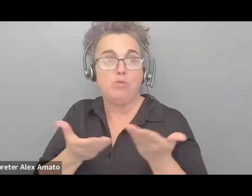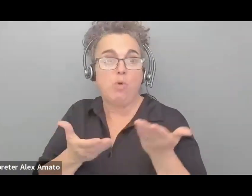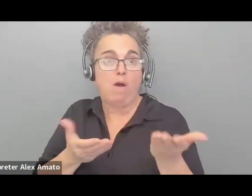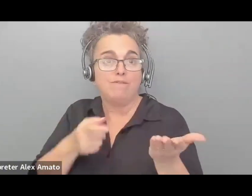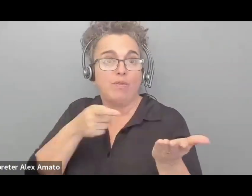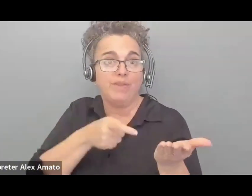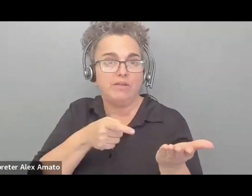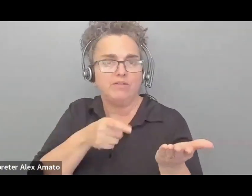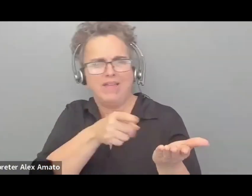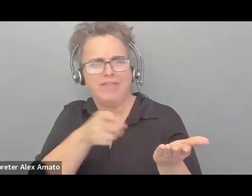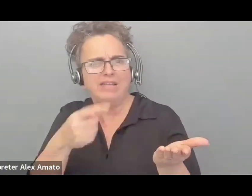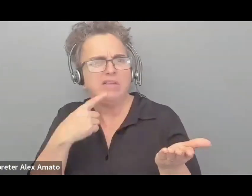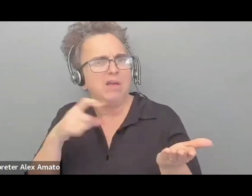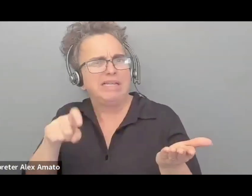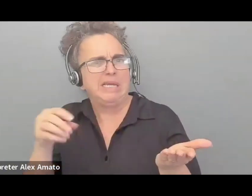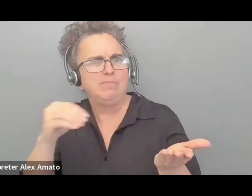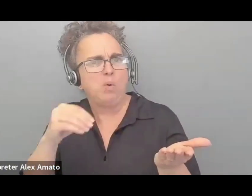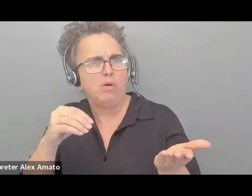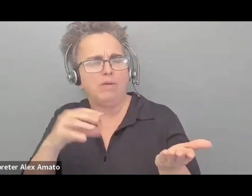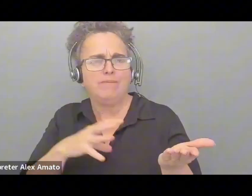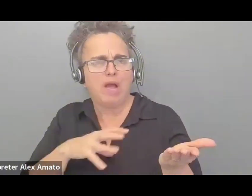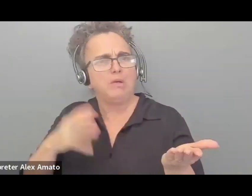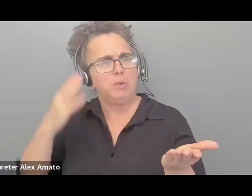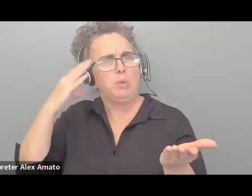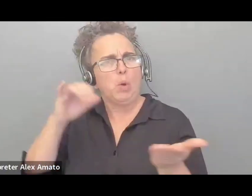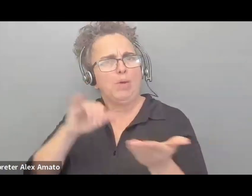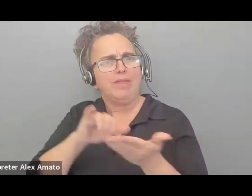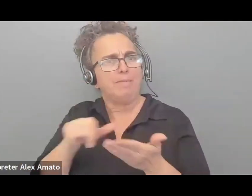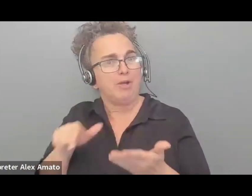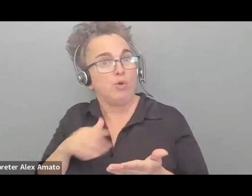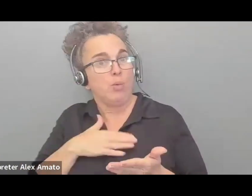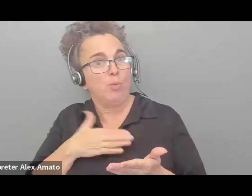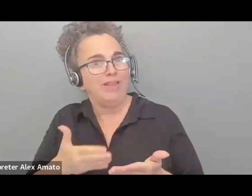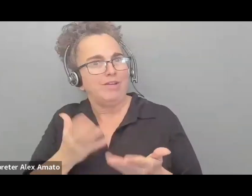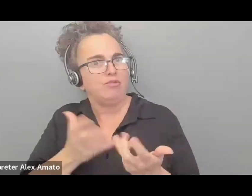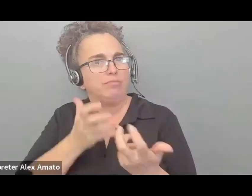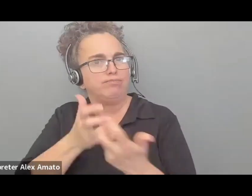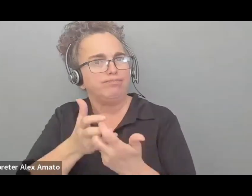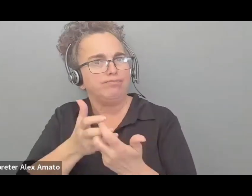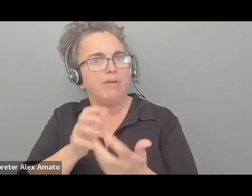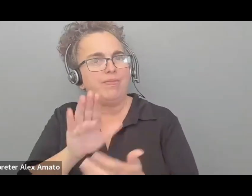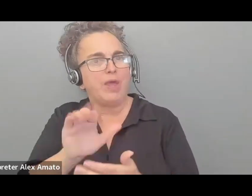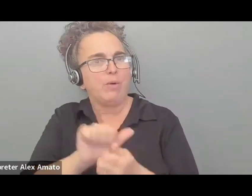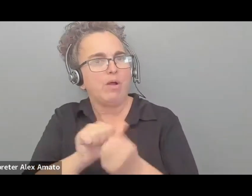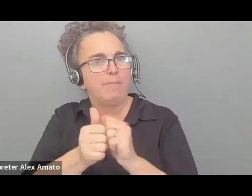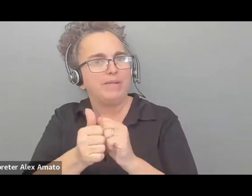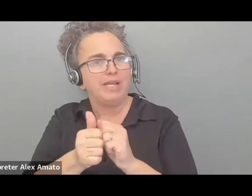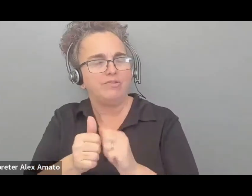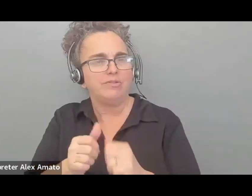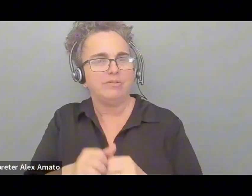and they know that you're willing to do that for them. And secondly, I think if you're, if you're planning a virtual study